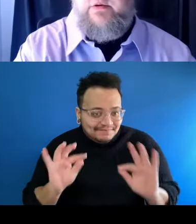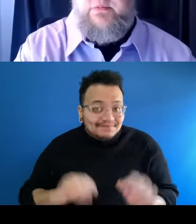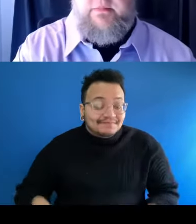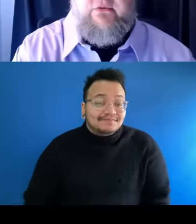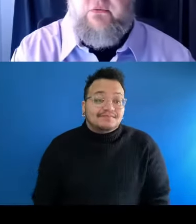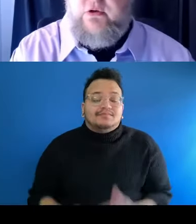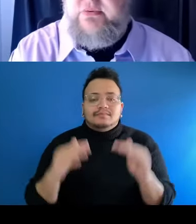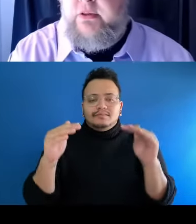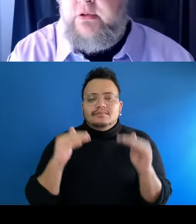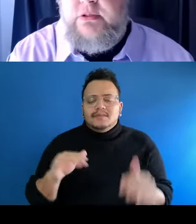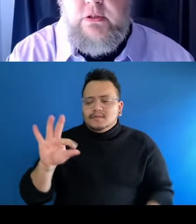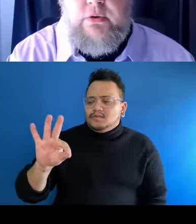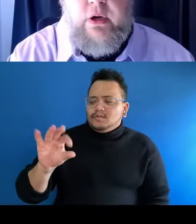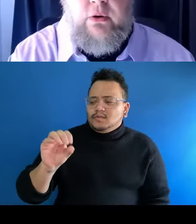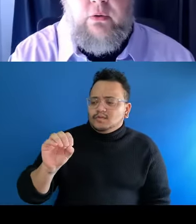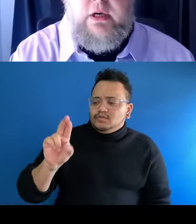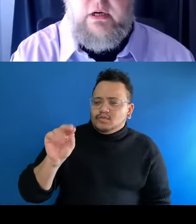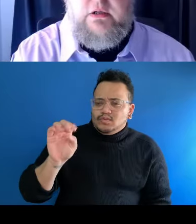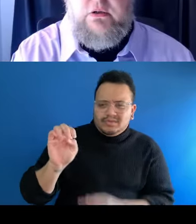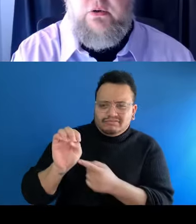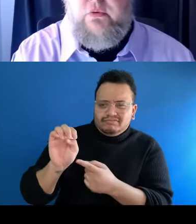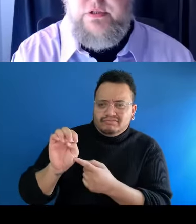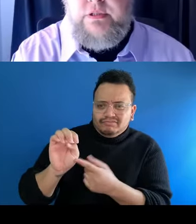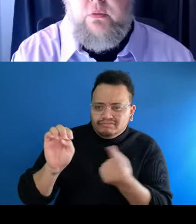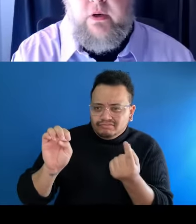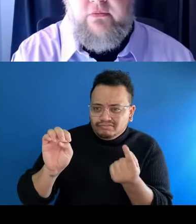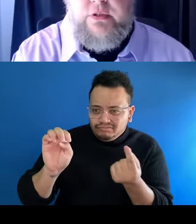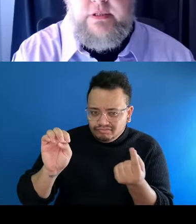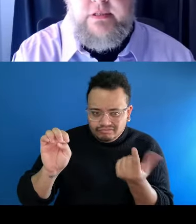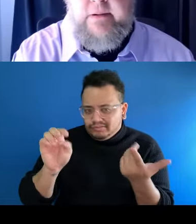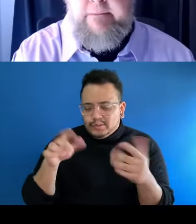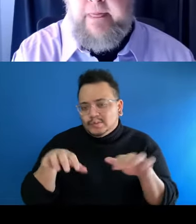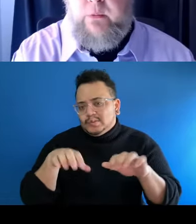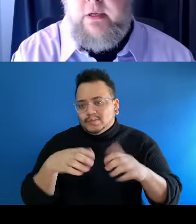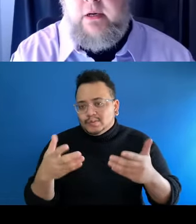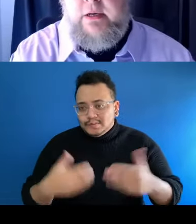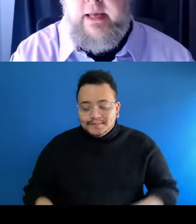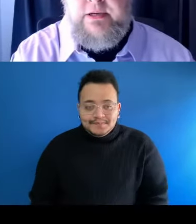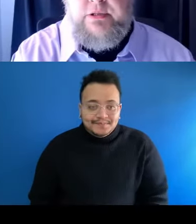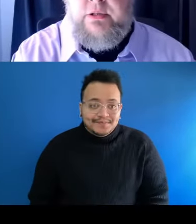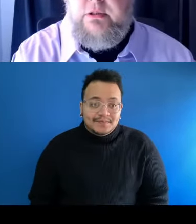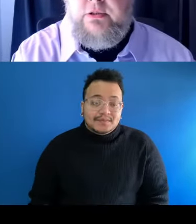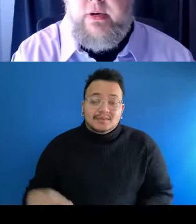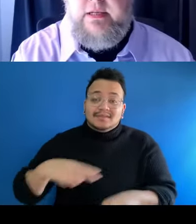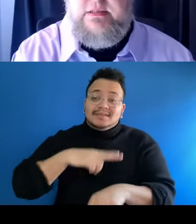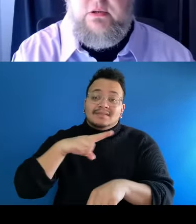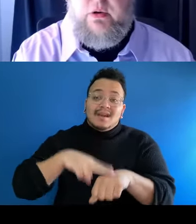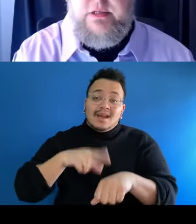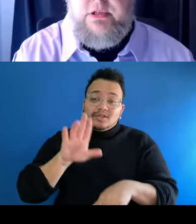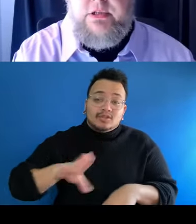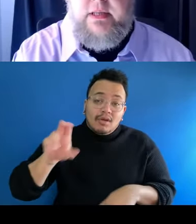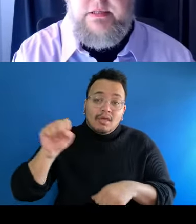A little bit about FORGE for those who don't know who FORGEs or what FORGE is. We are a national trans organization